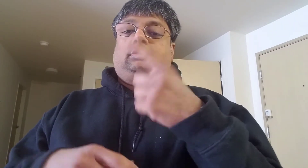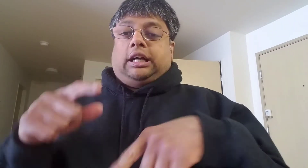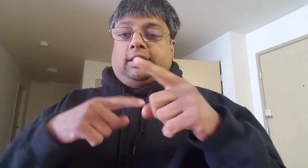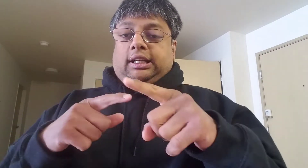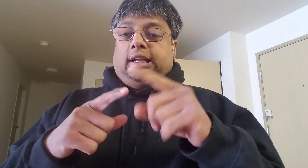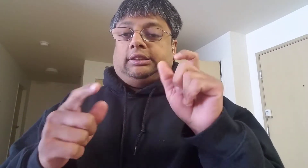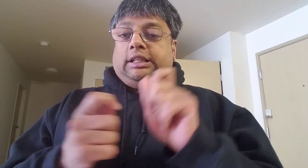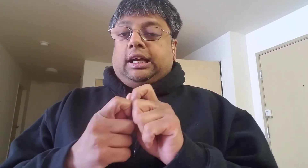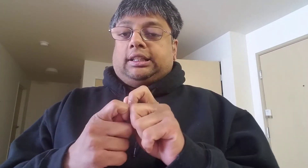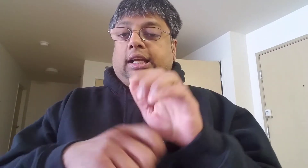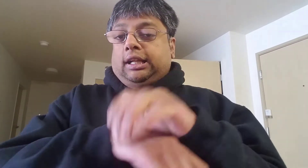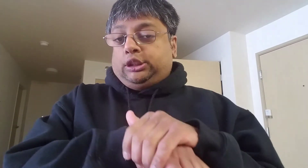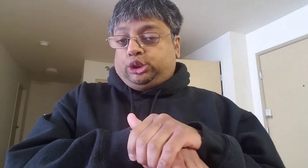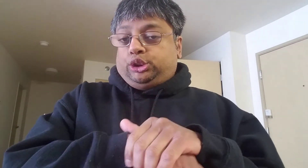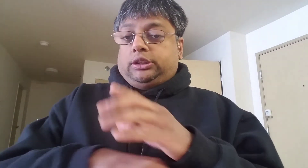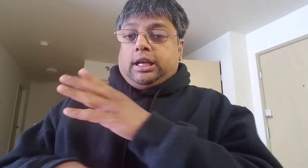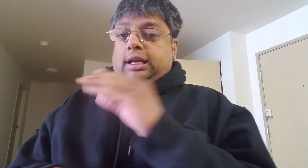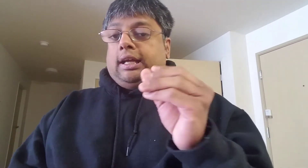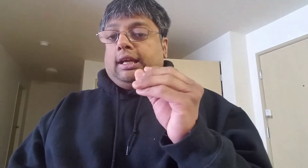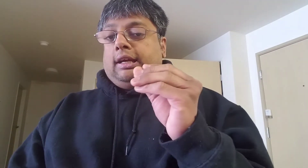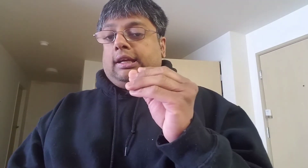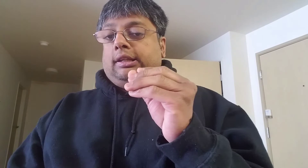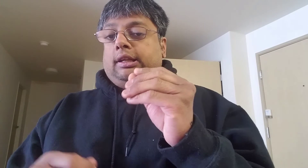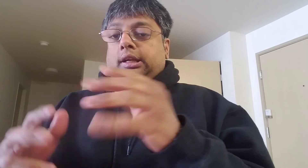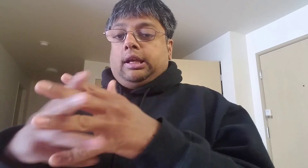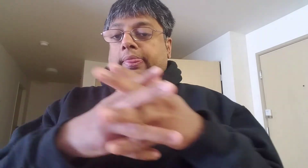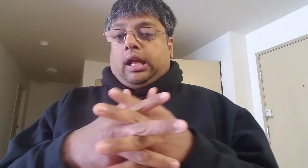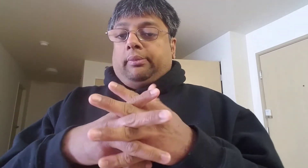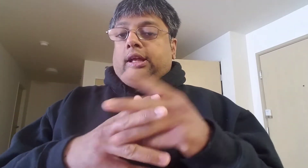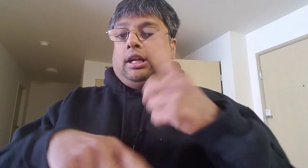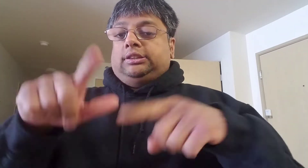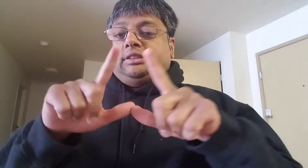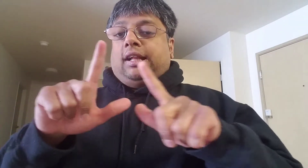Signing Exact English (SEE) and American Sign Language (ASL).